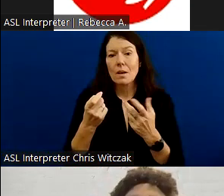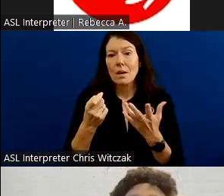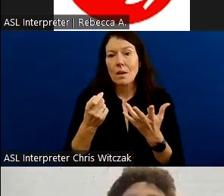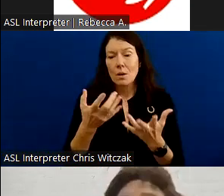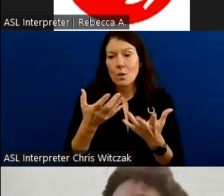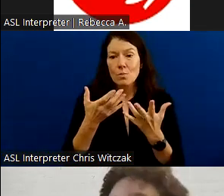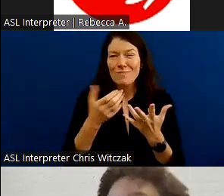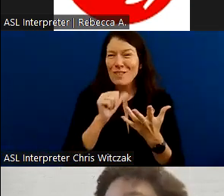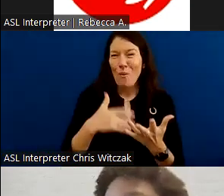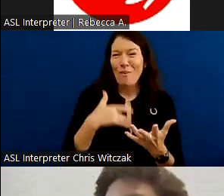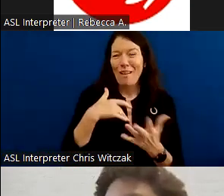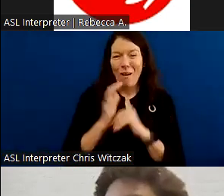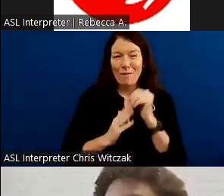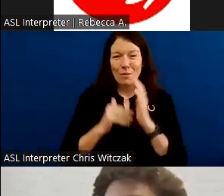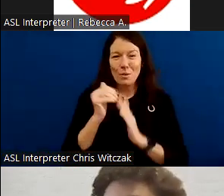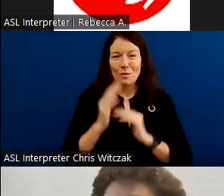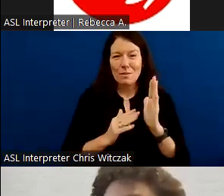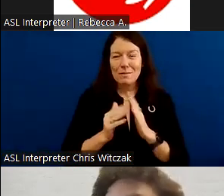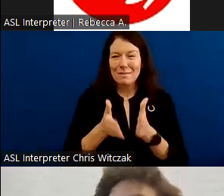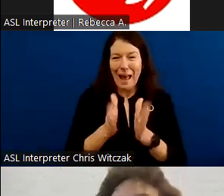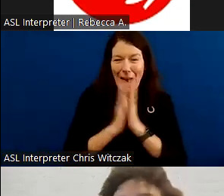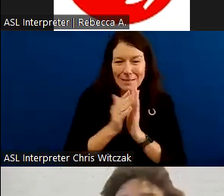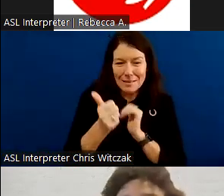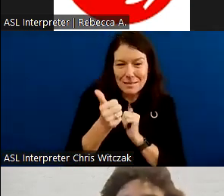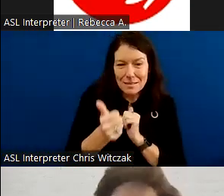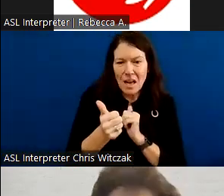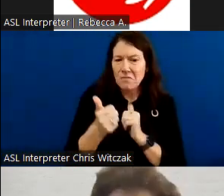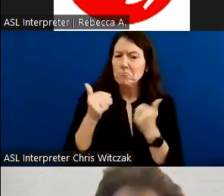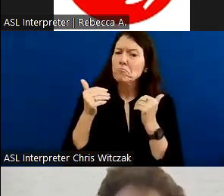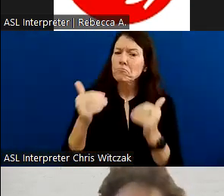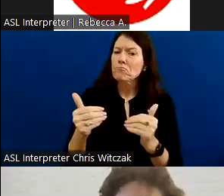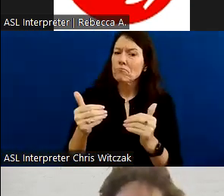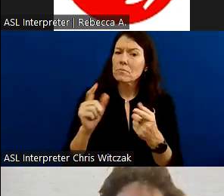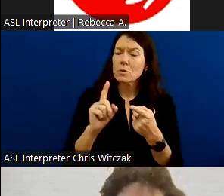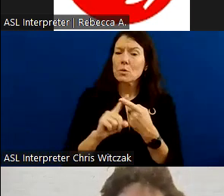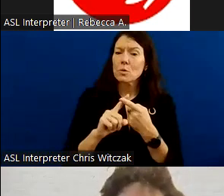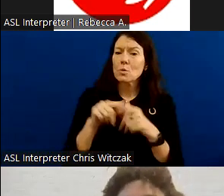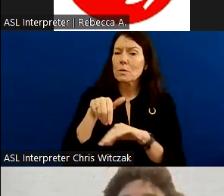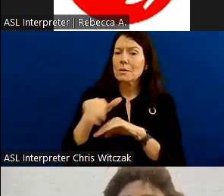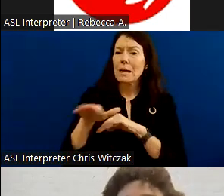don't feel comfortable and asking yourself feel free to send those questions directly